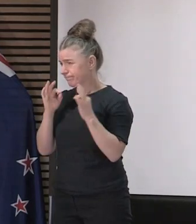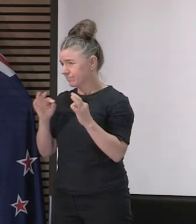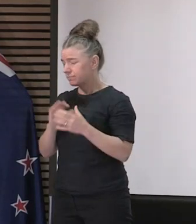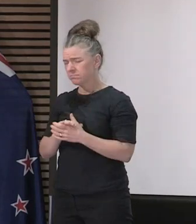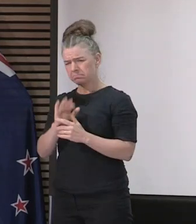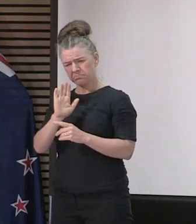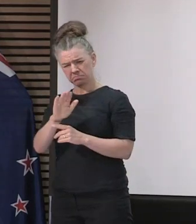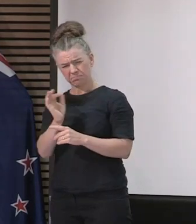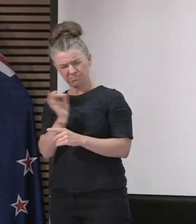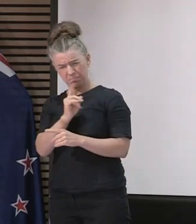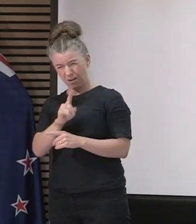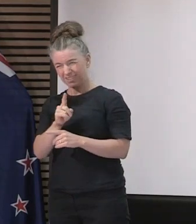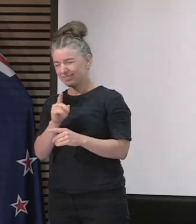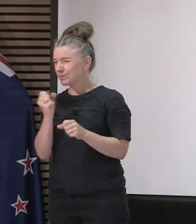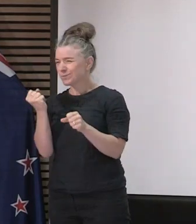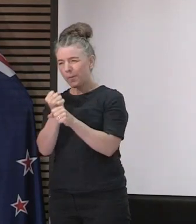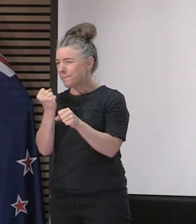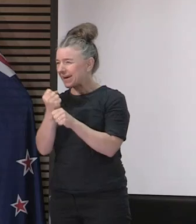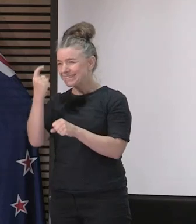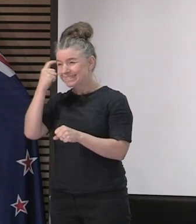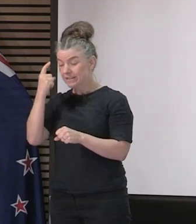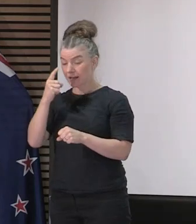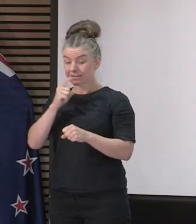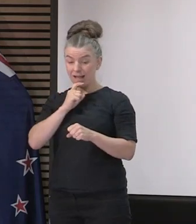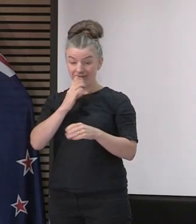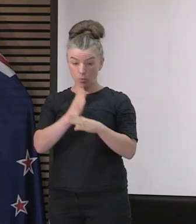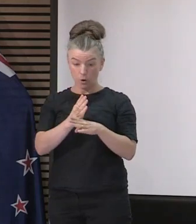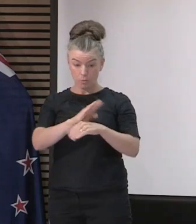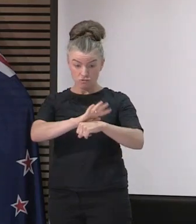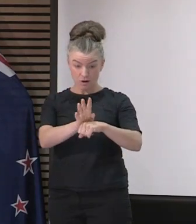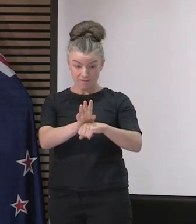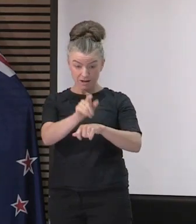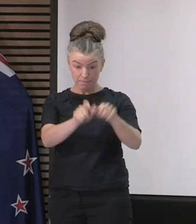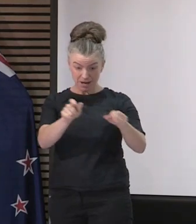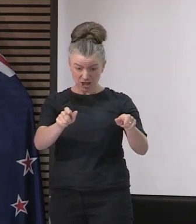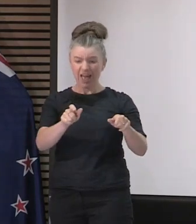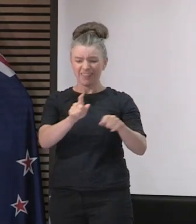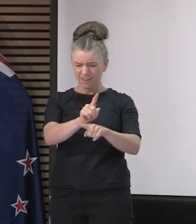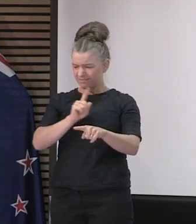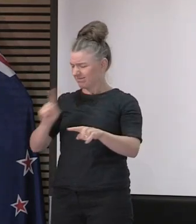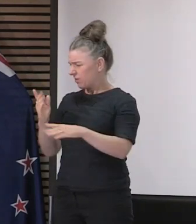and so on, that would support